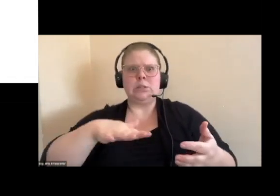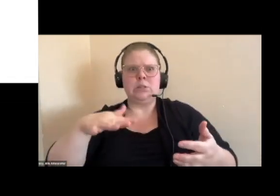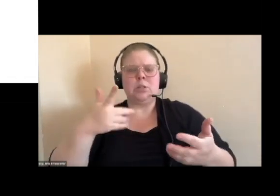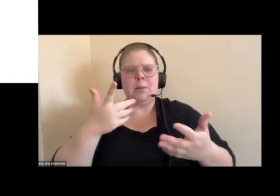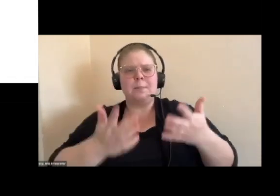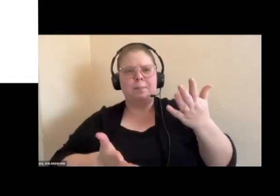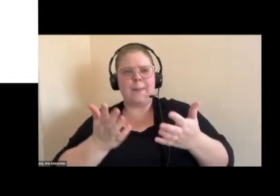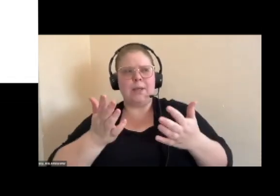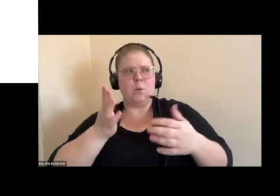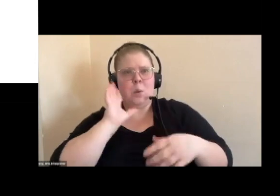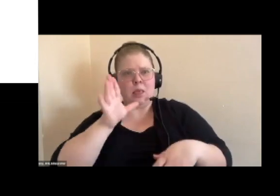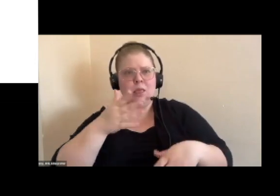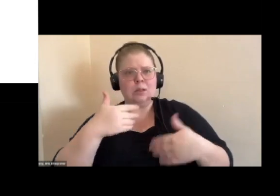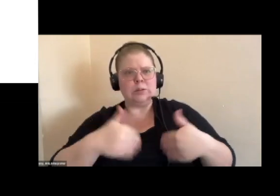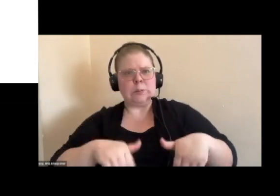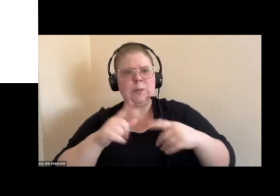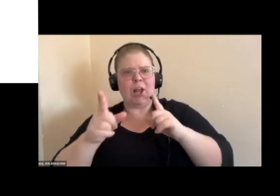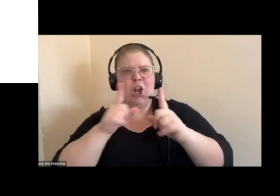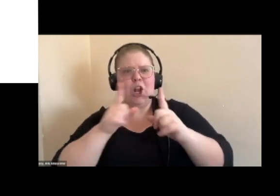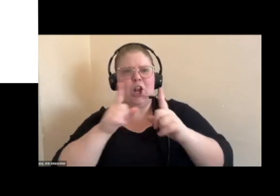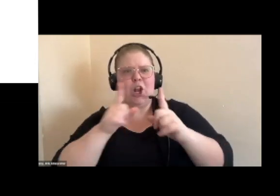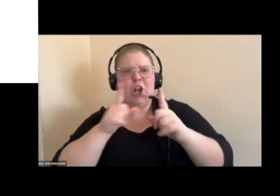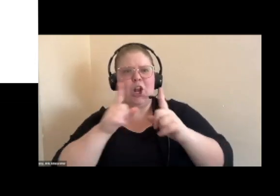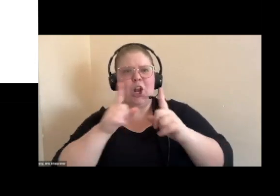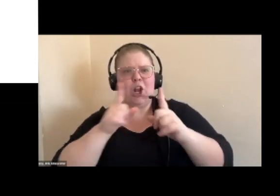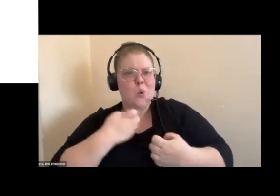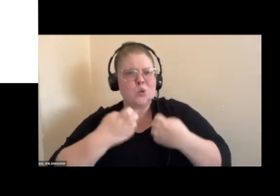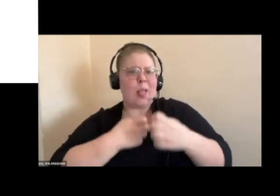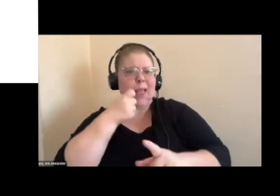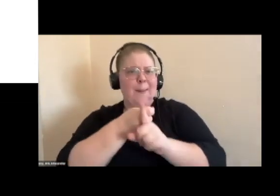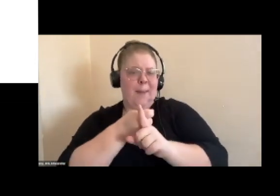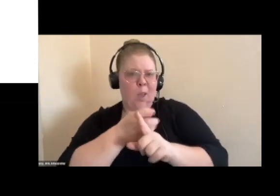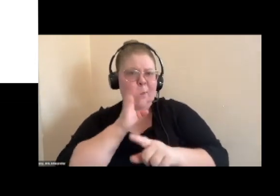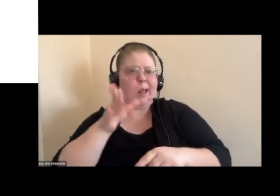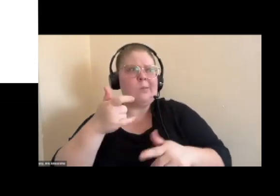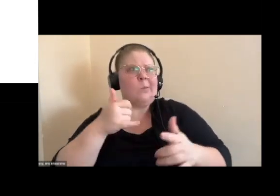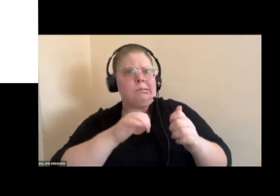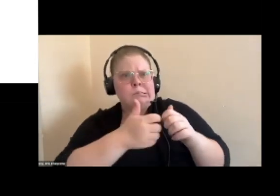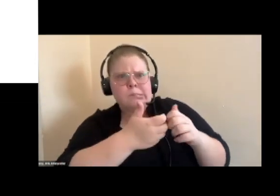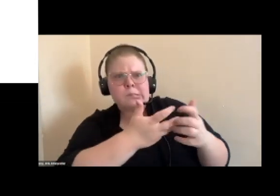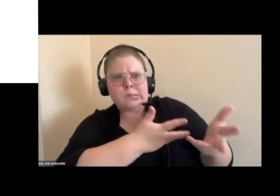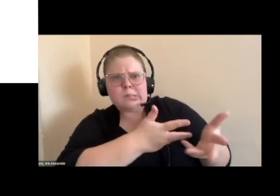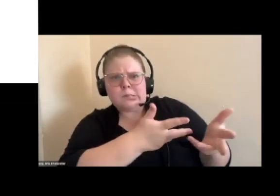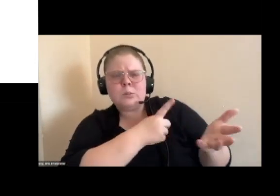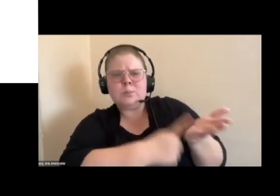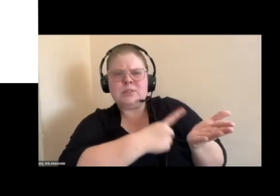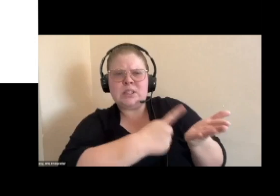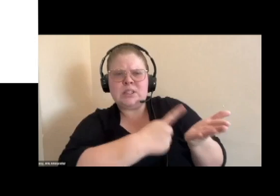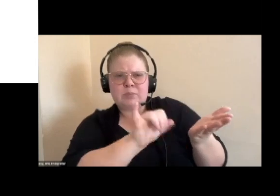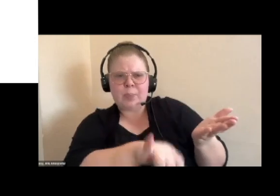when they interview our community. So happy to again connect over email.